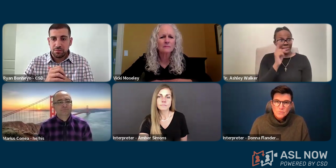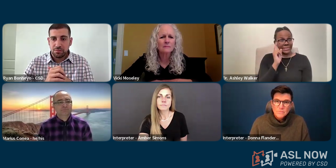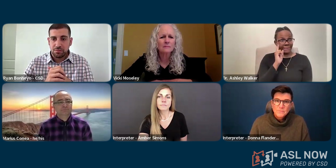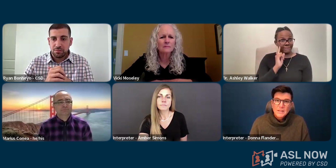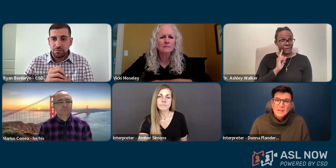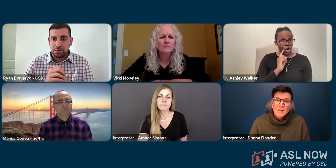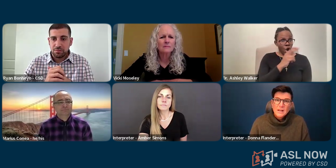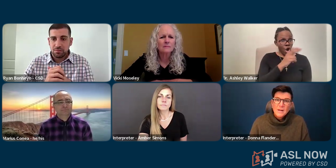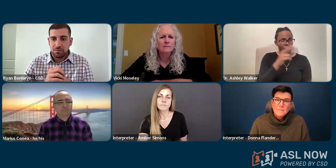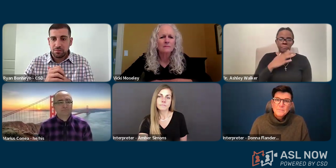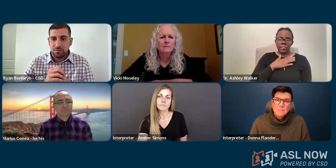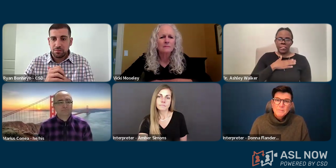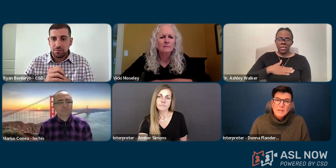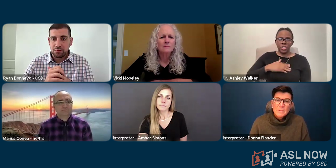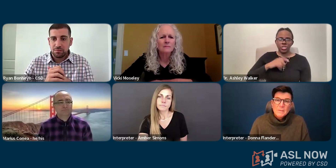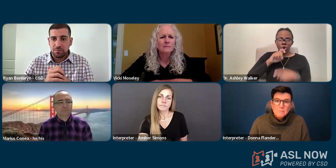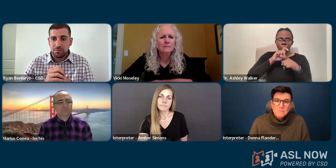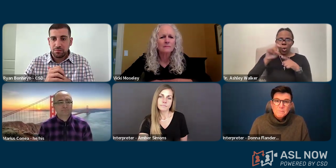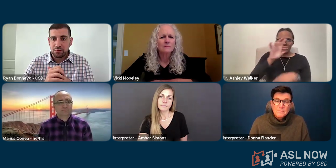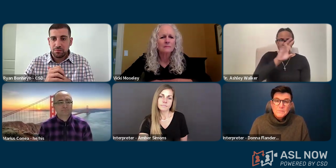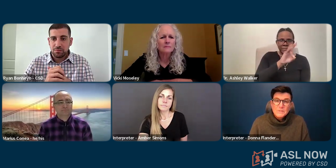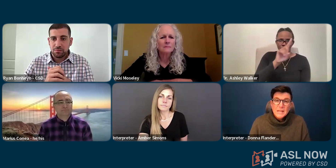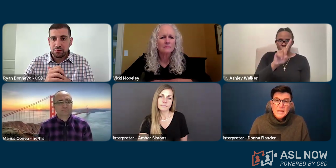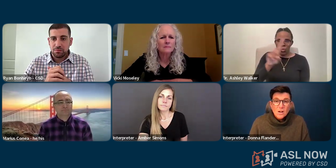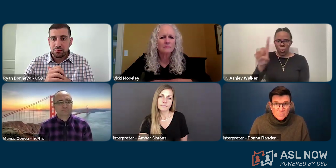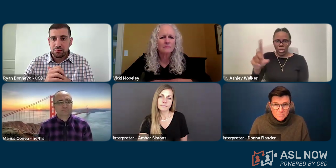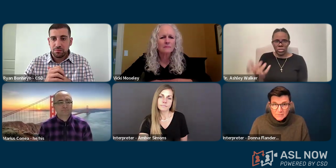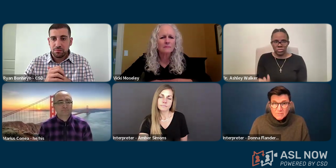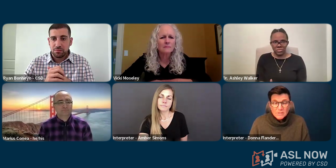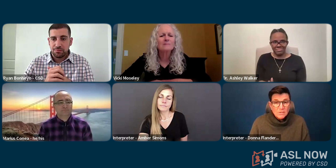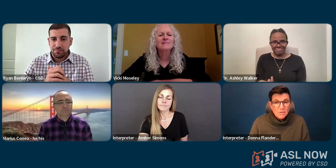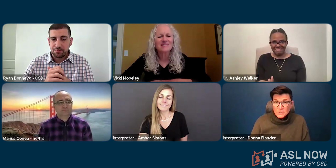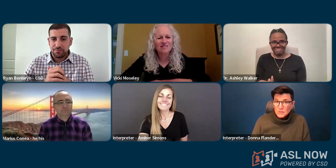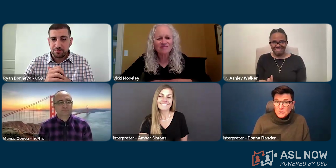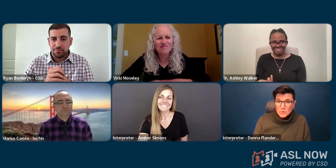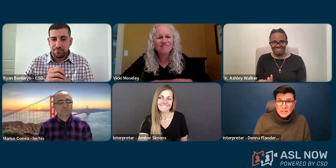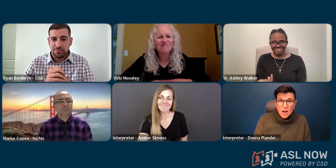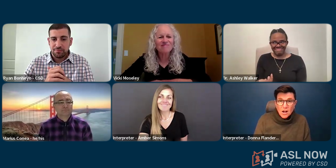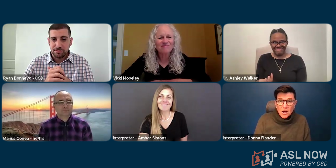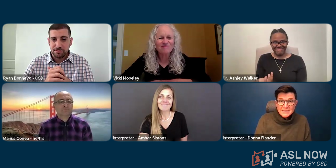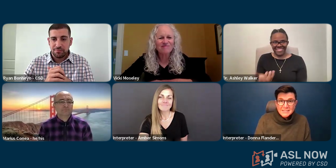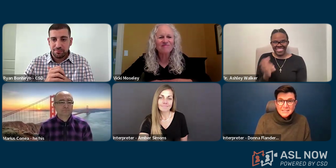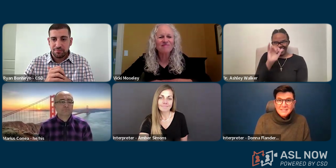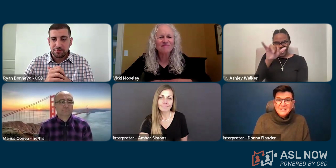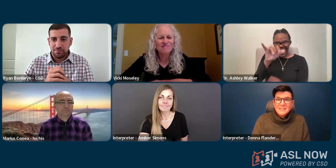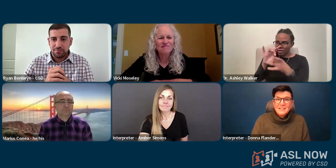phone. And also you can call us,